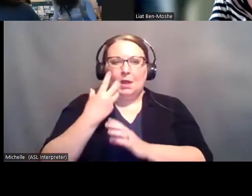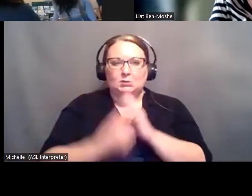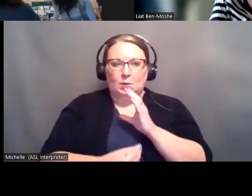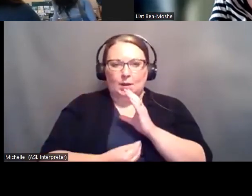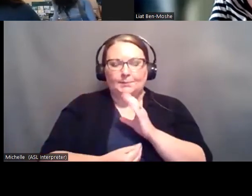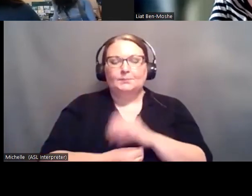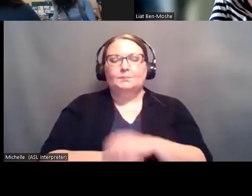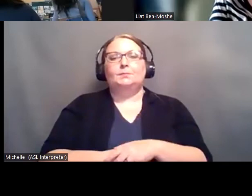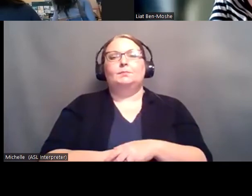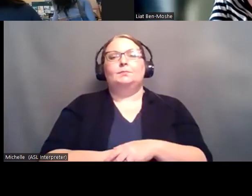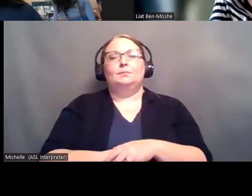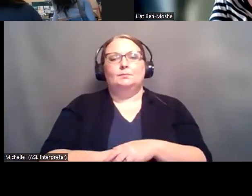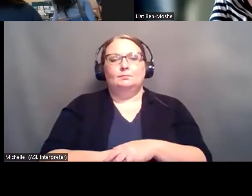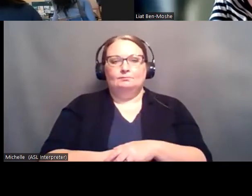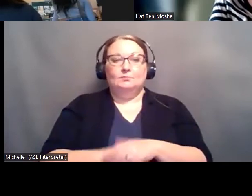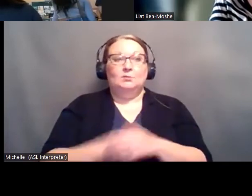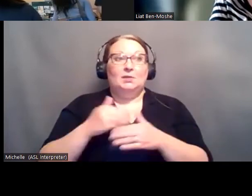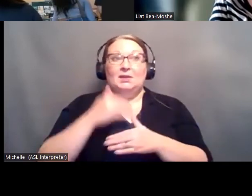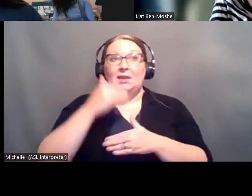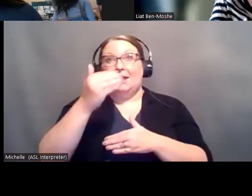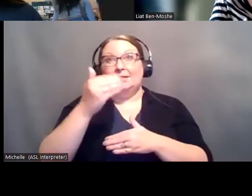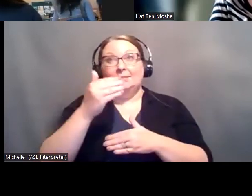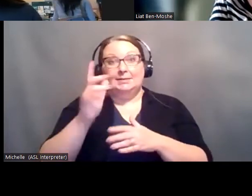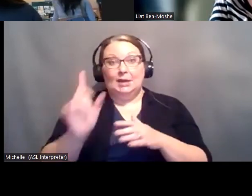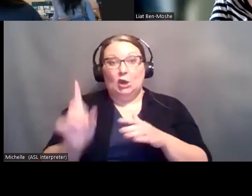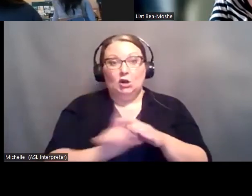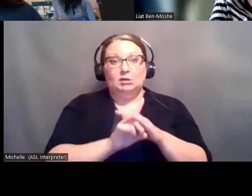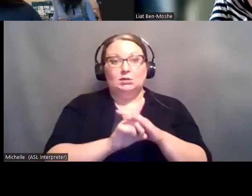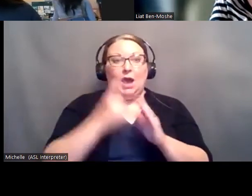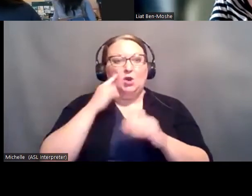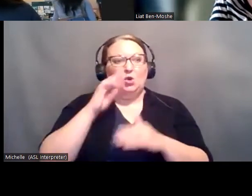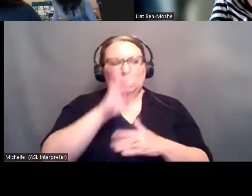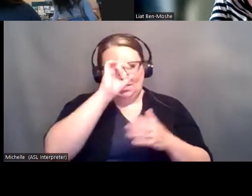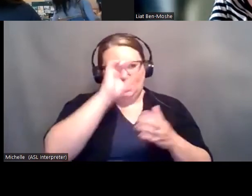into the perhaps next incarnation, I don't know what her belief systems were.